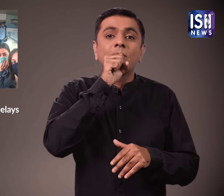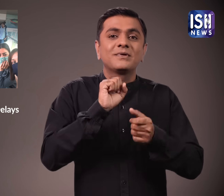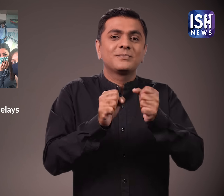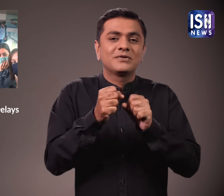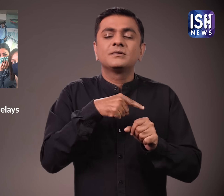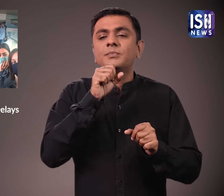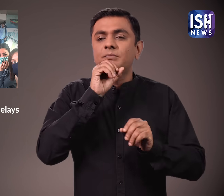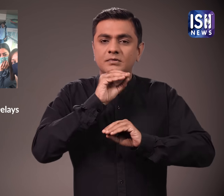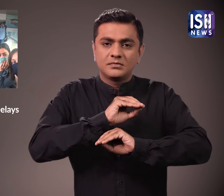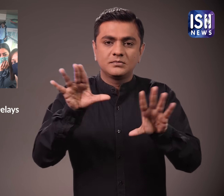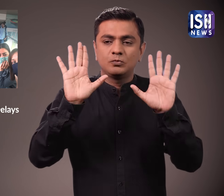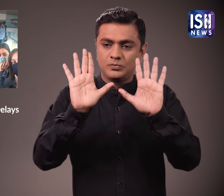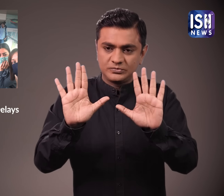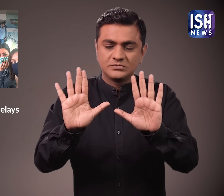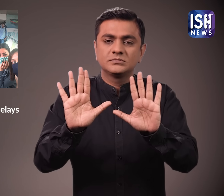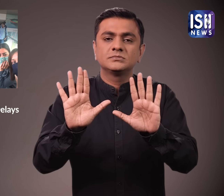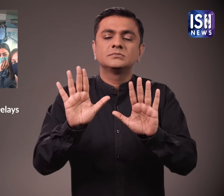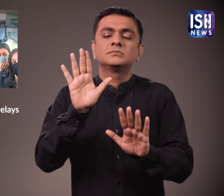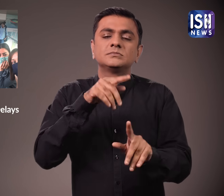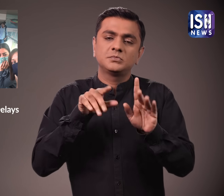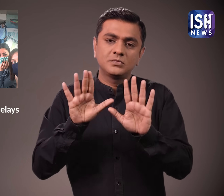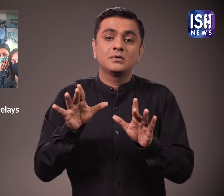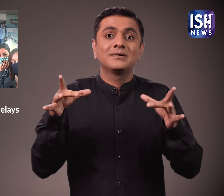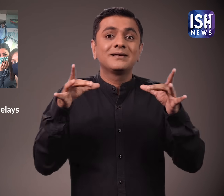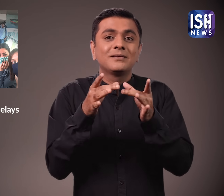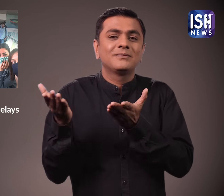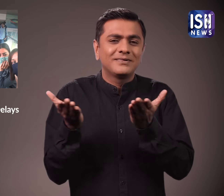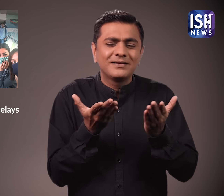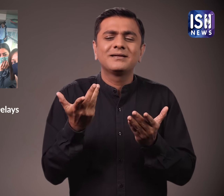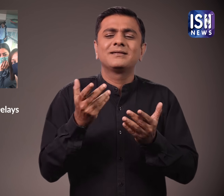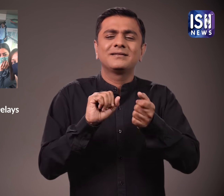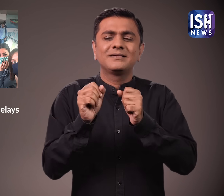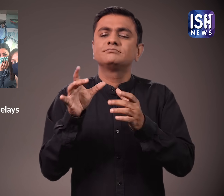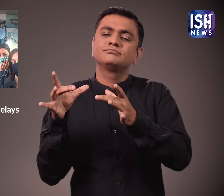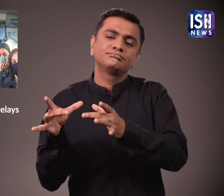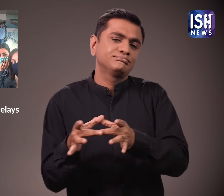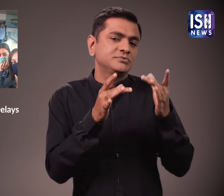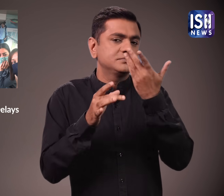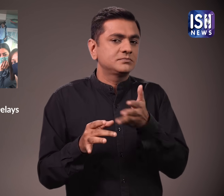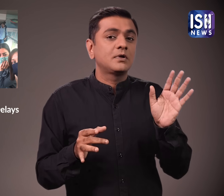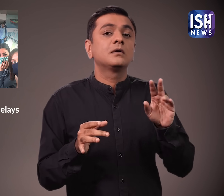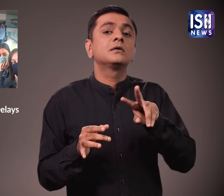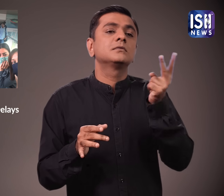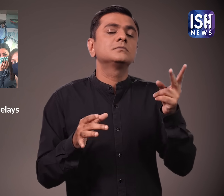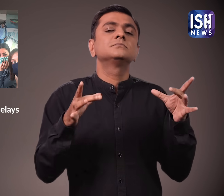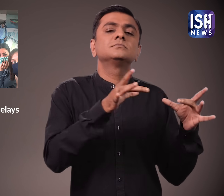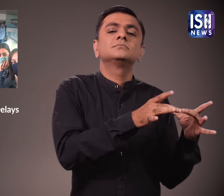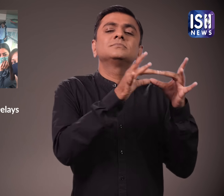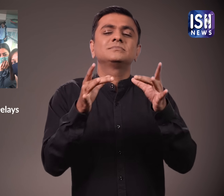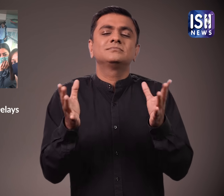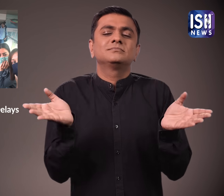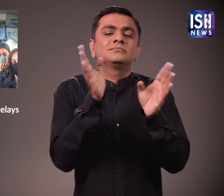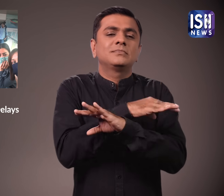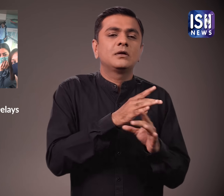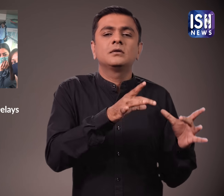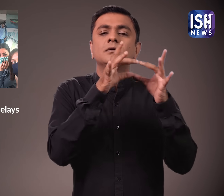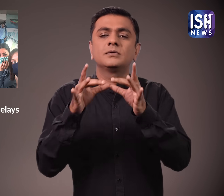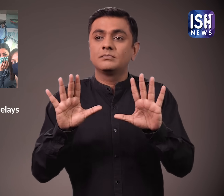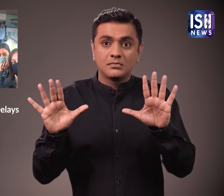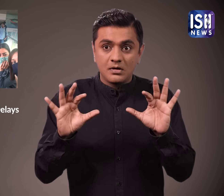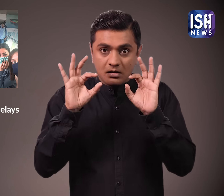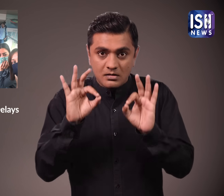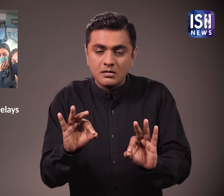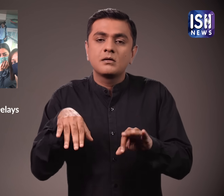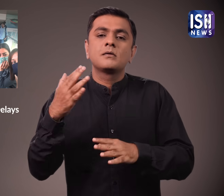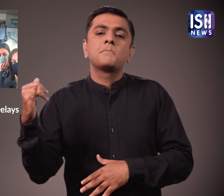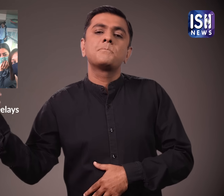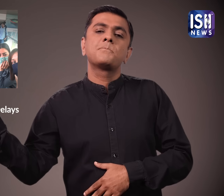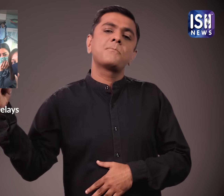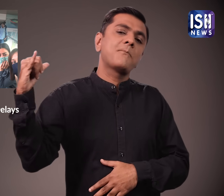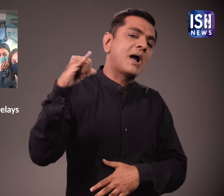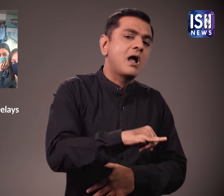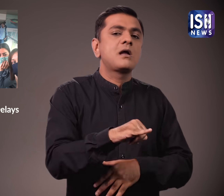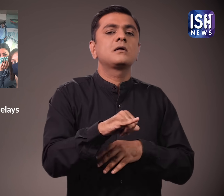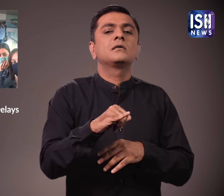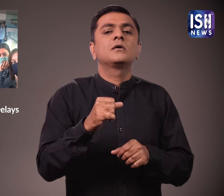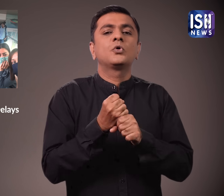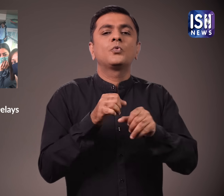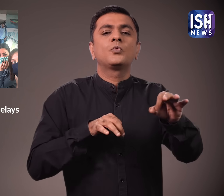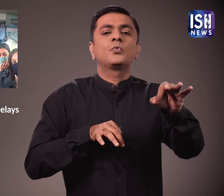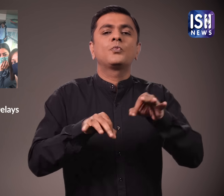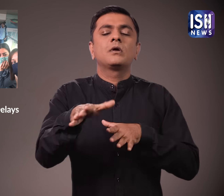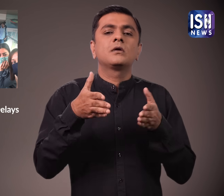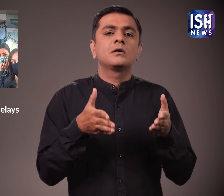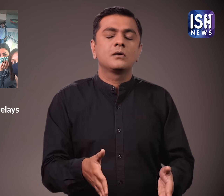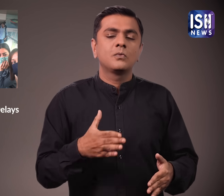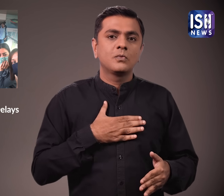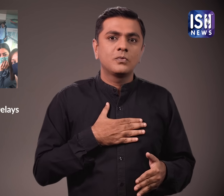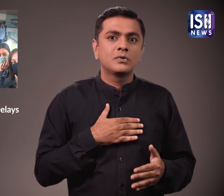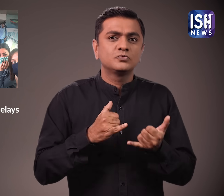It was announced that the an alternate set of crew was arranged to operate the flight from Dhaka to Guwahati.